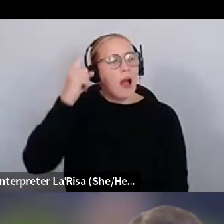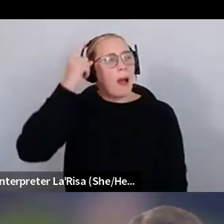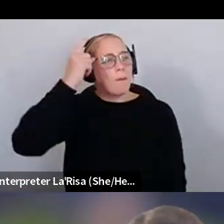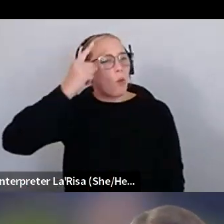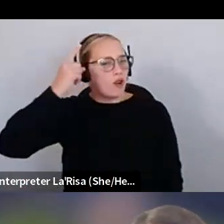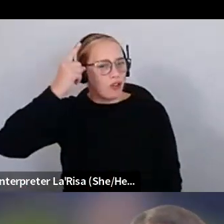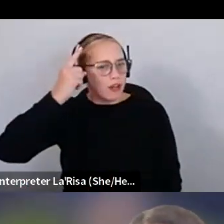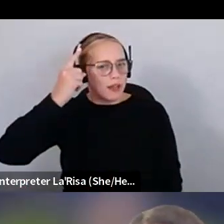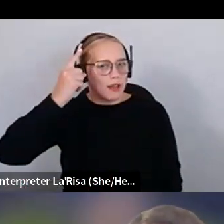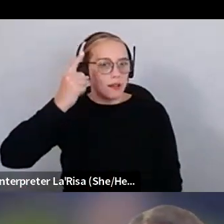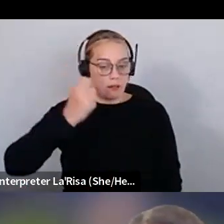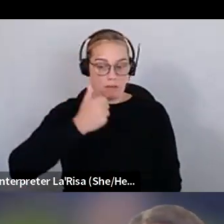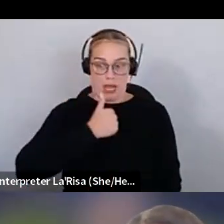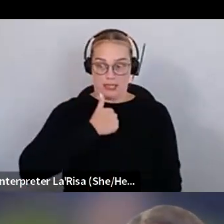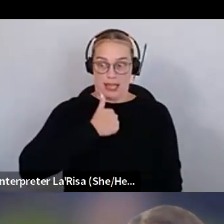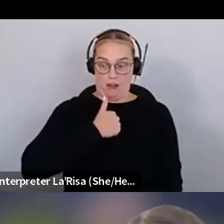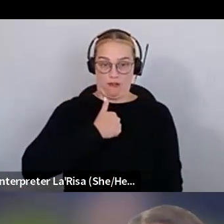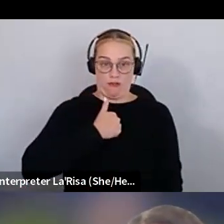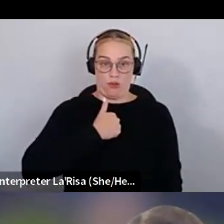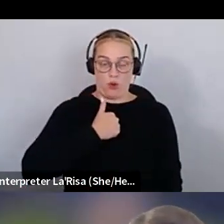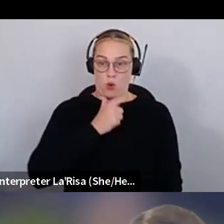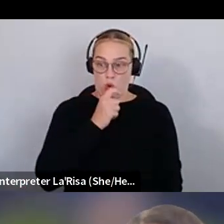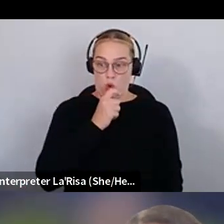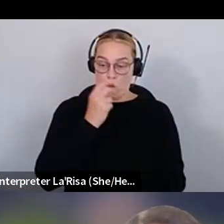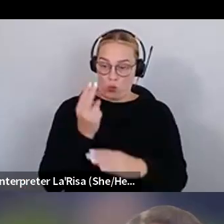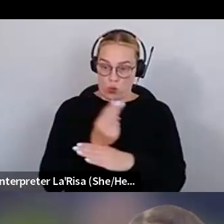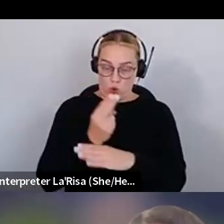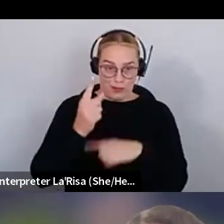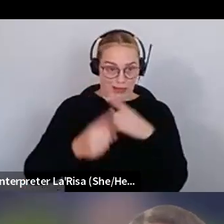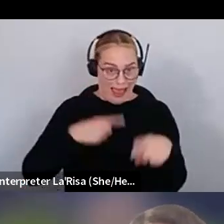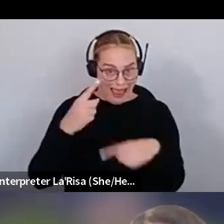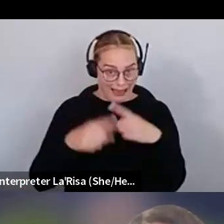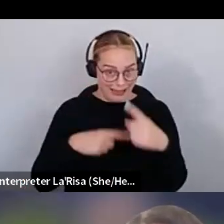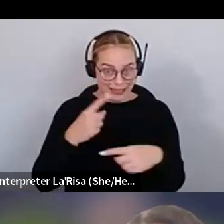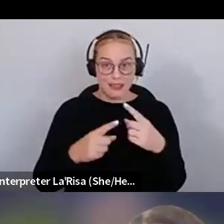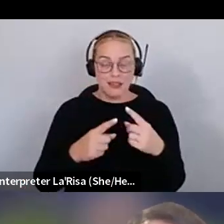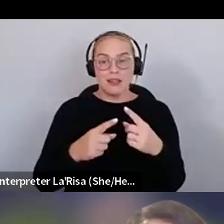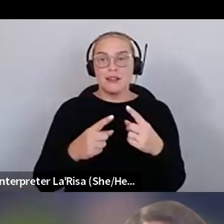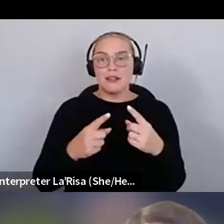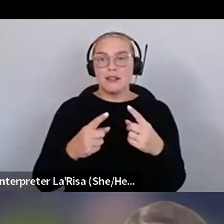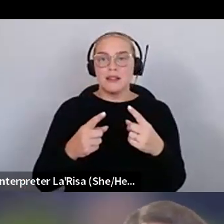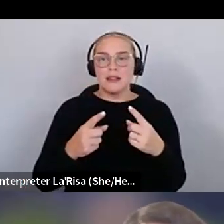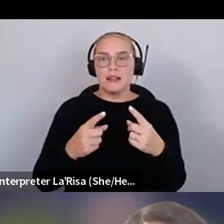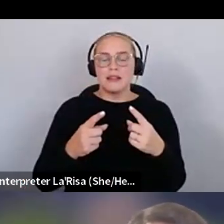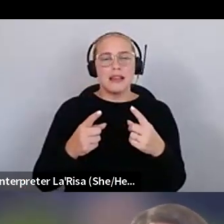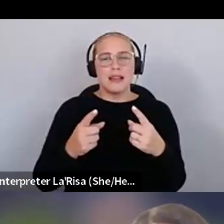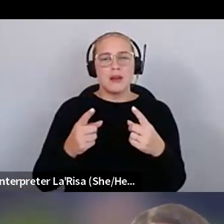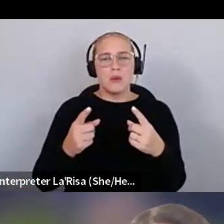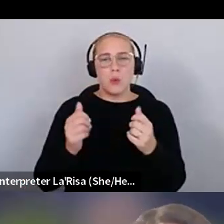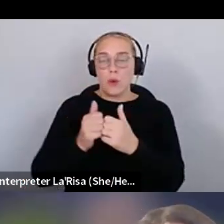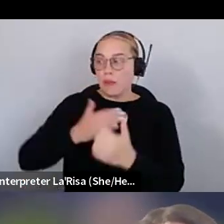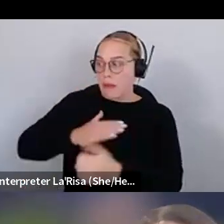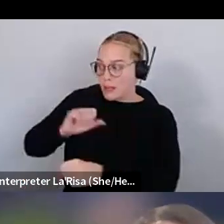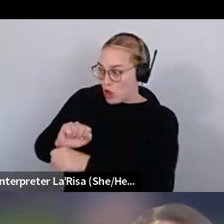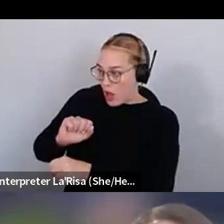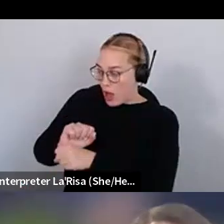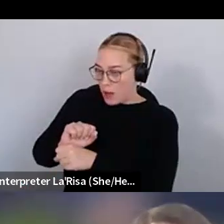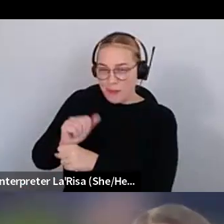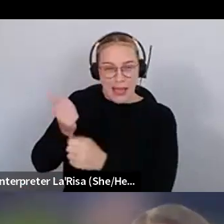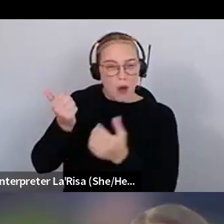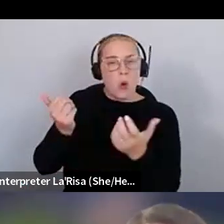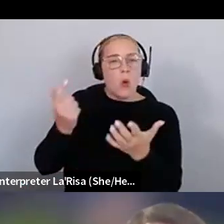is an is an AL cell user. I was wondering to what extent is that allowed